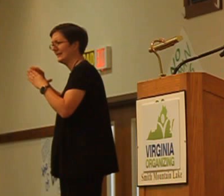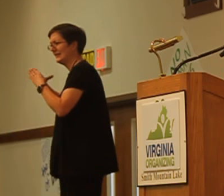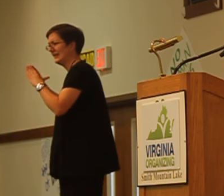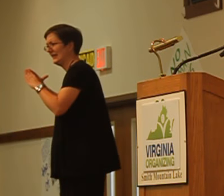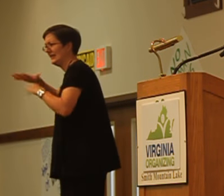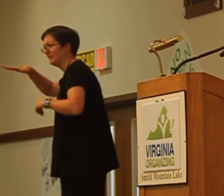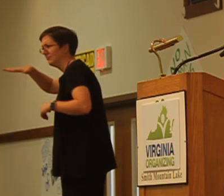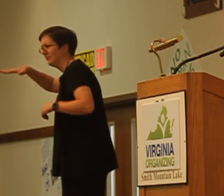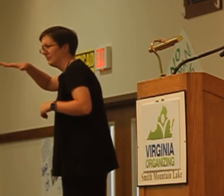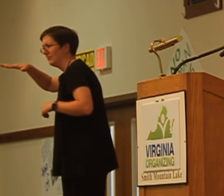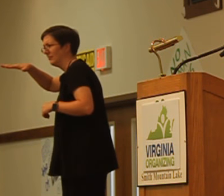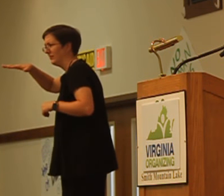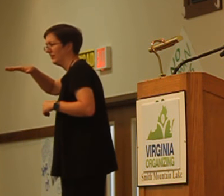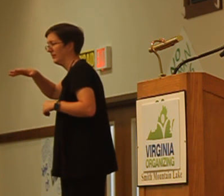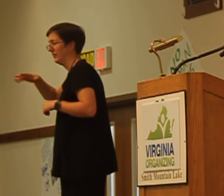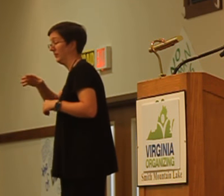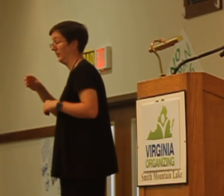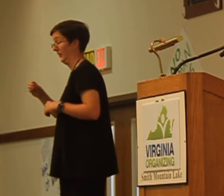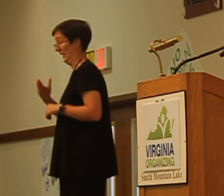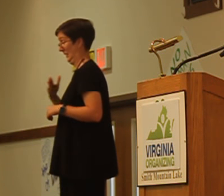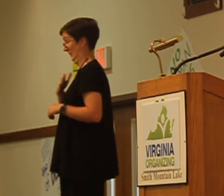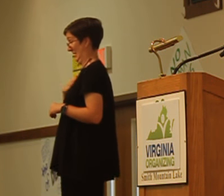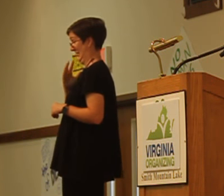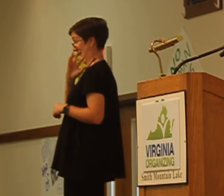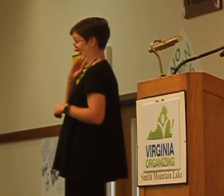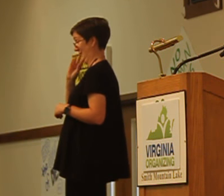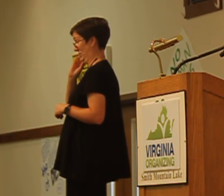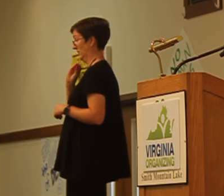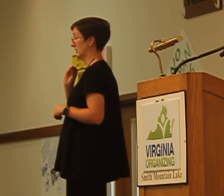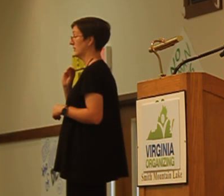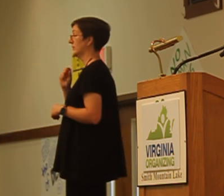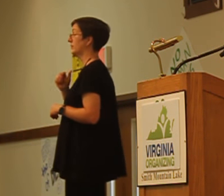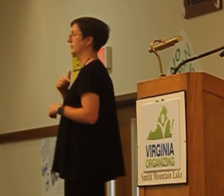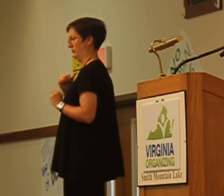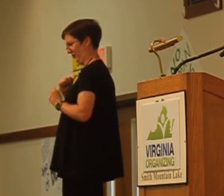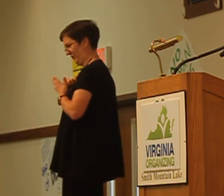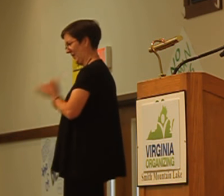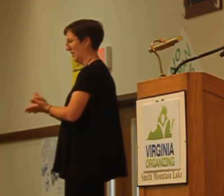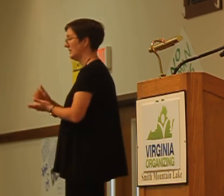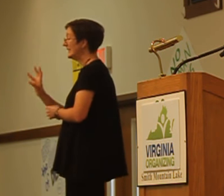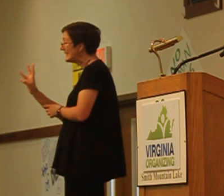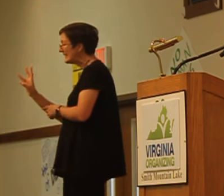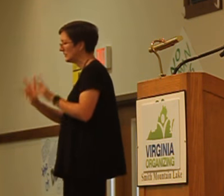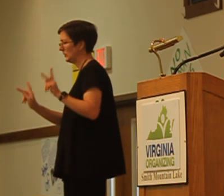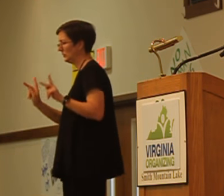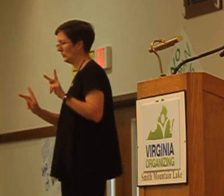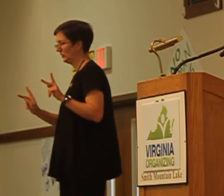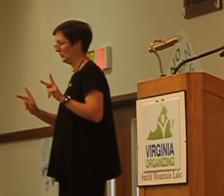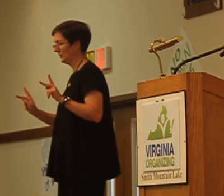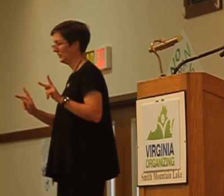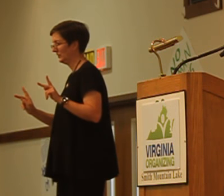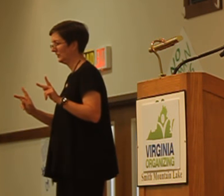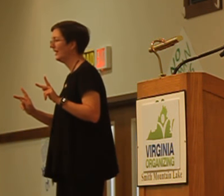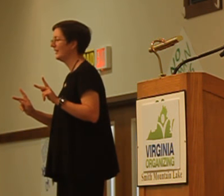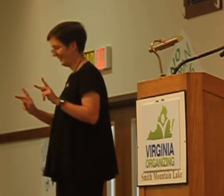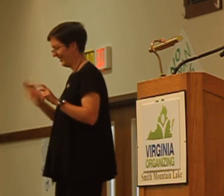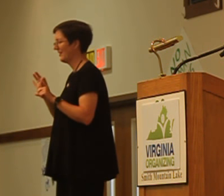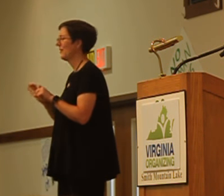In my experience, I was able to help six other people get their rights back.